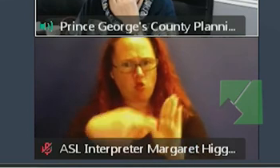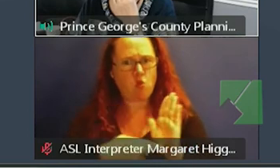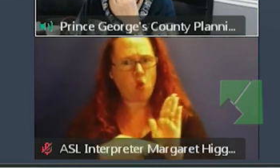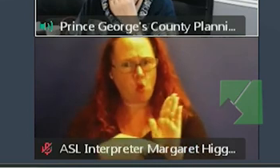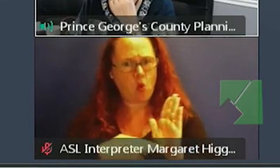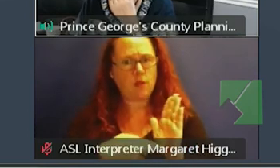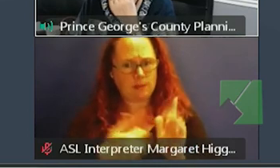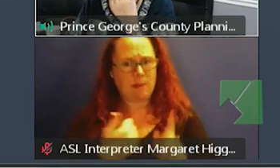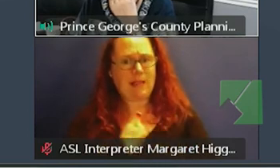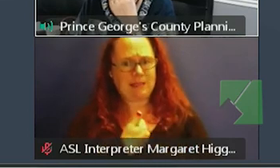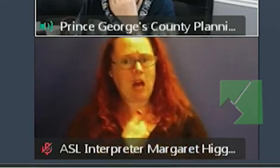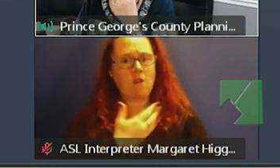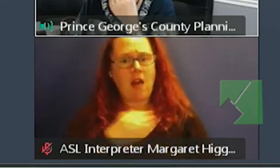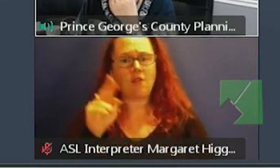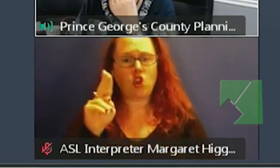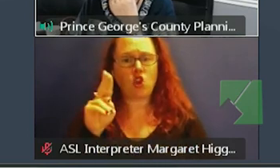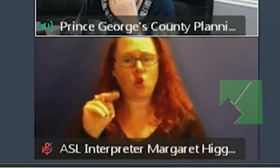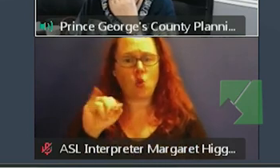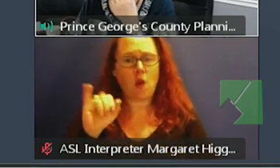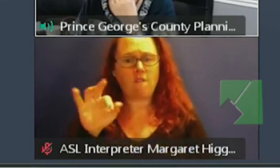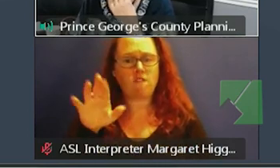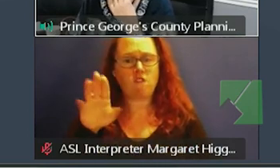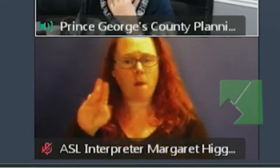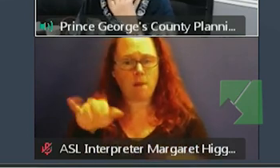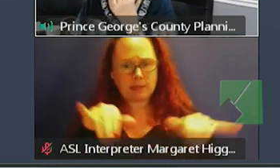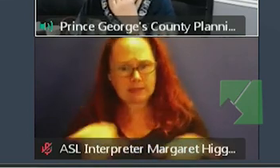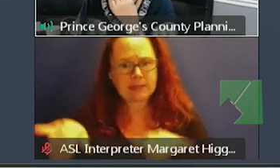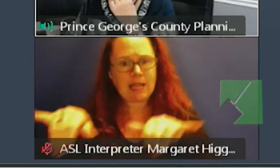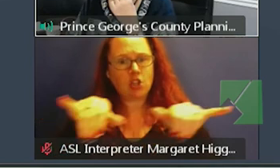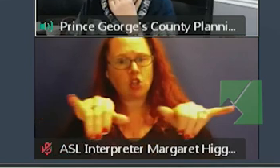standards myself, and having looked at the land use article,